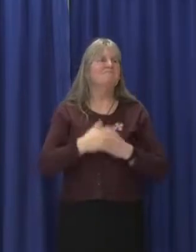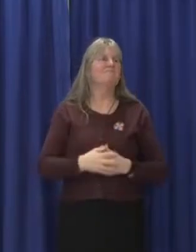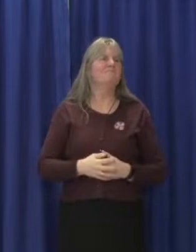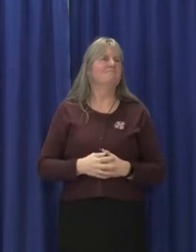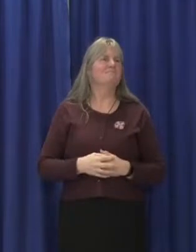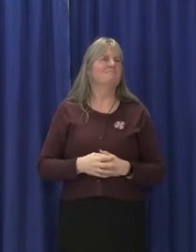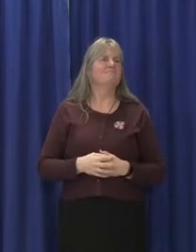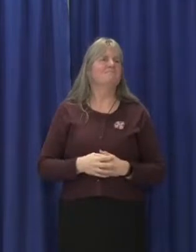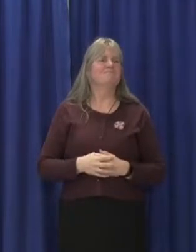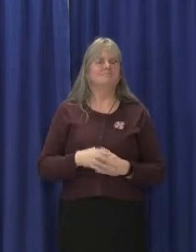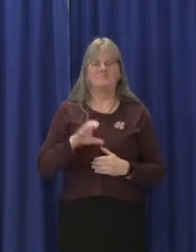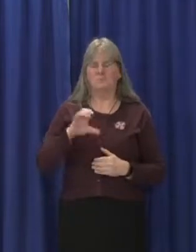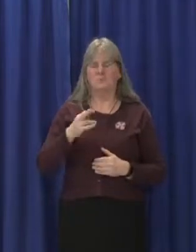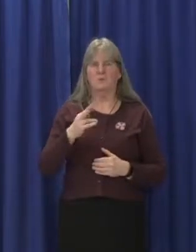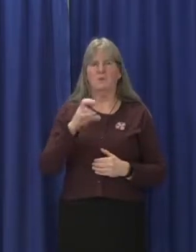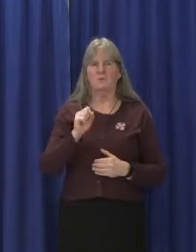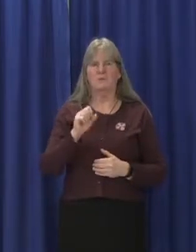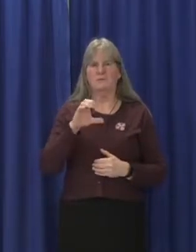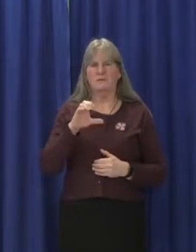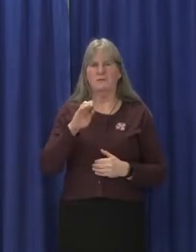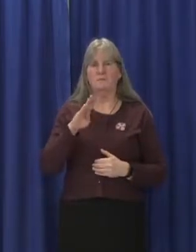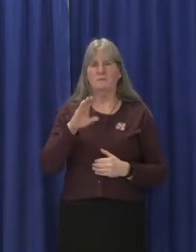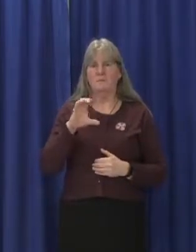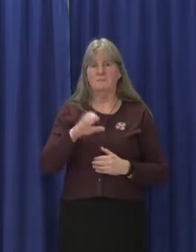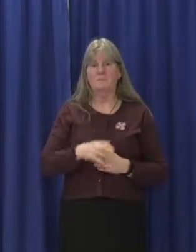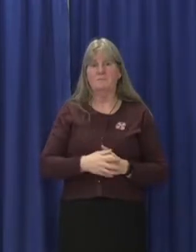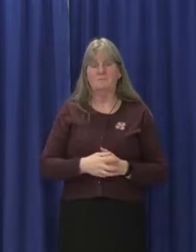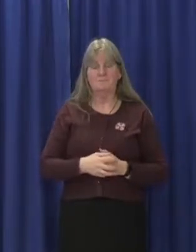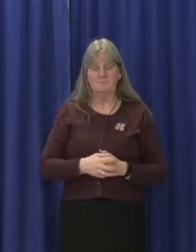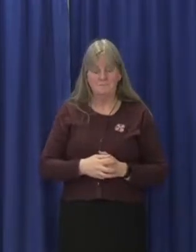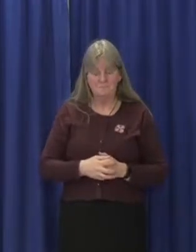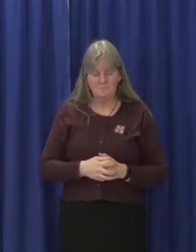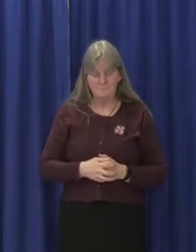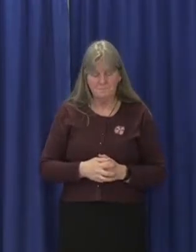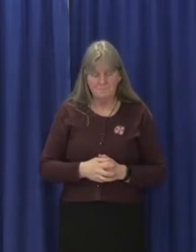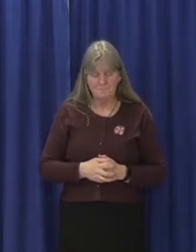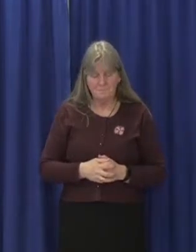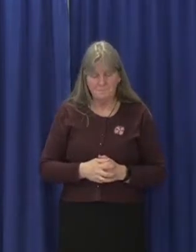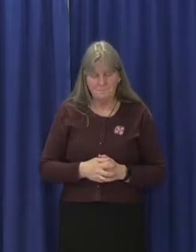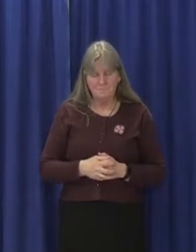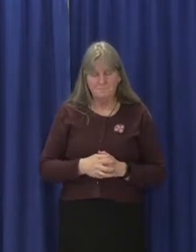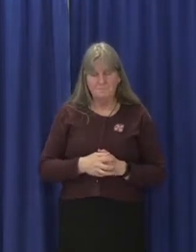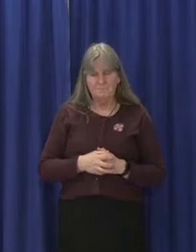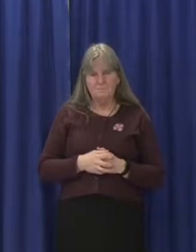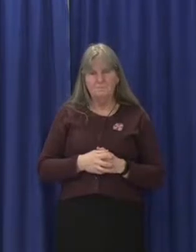We'll now move to Chris at CBC.